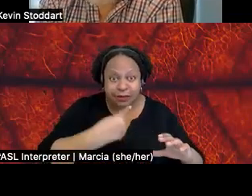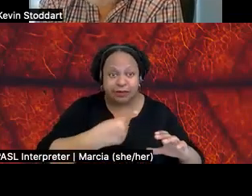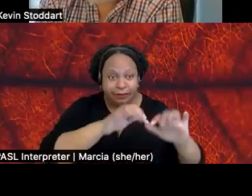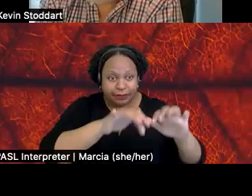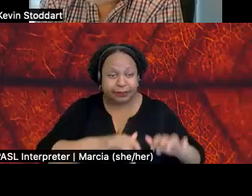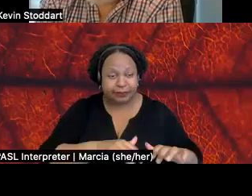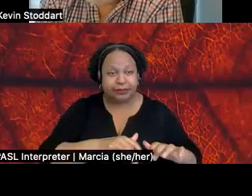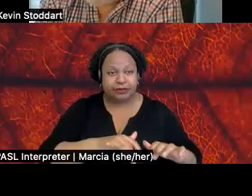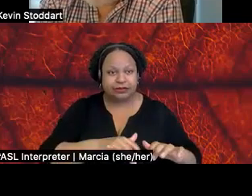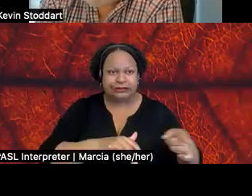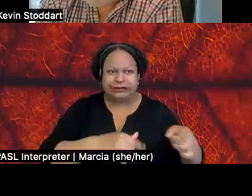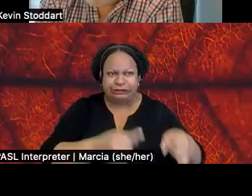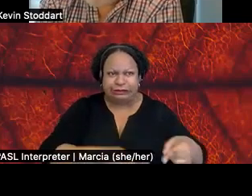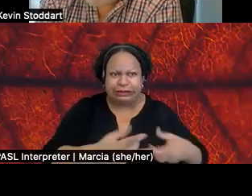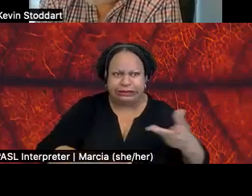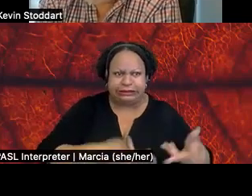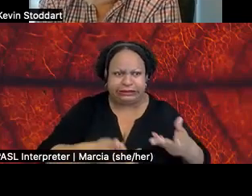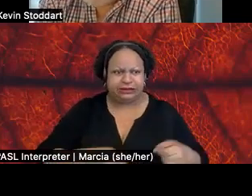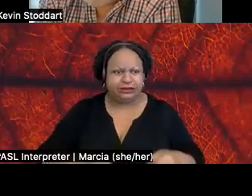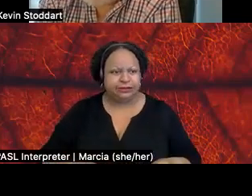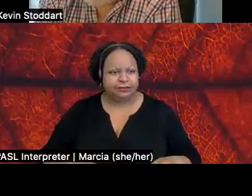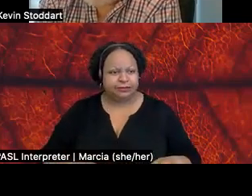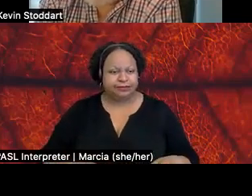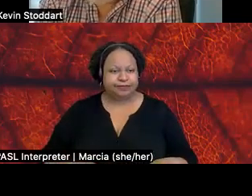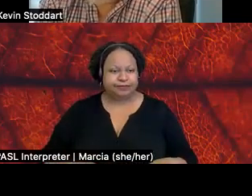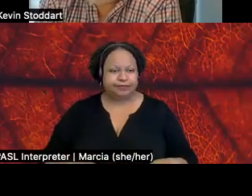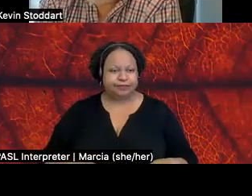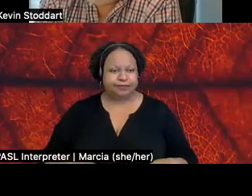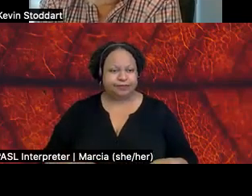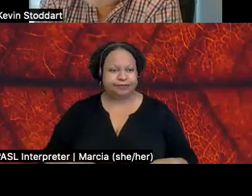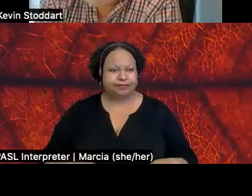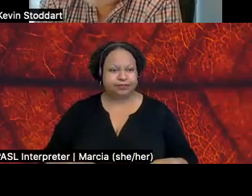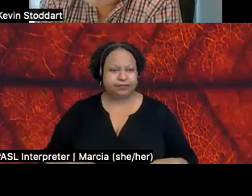Problems identifying, understanding, and expressing emotions.